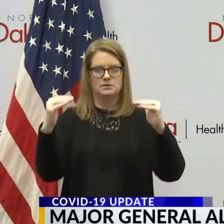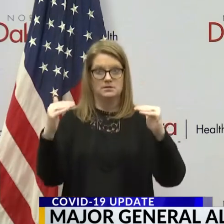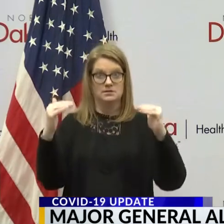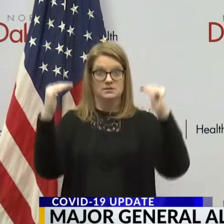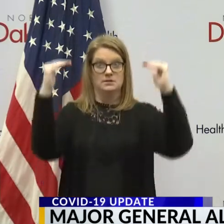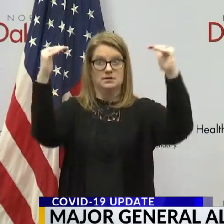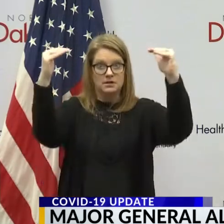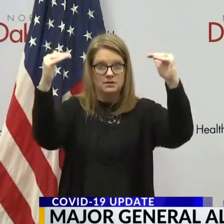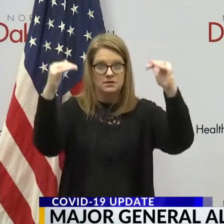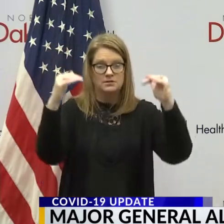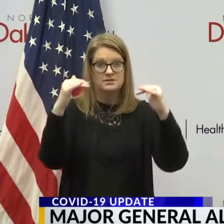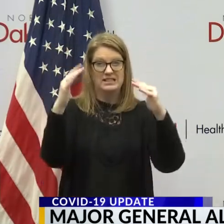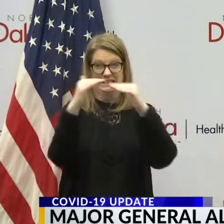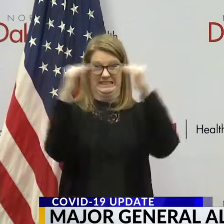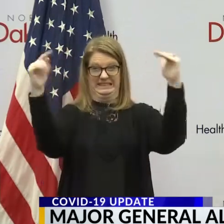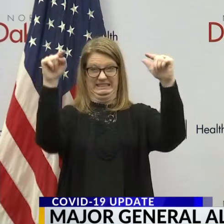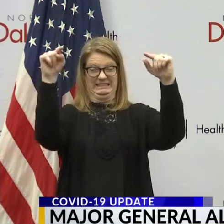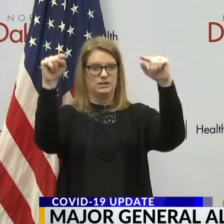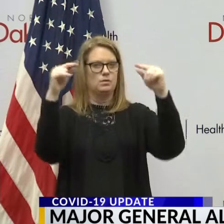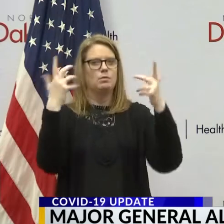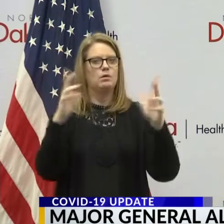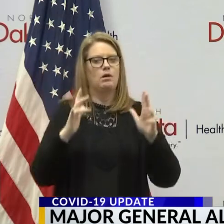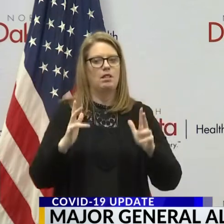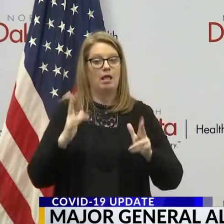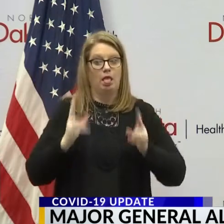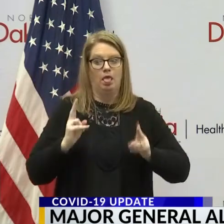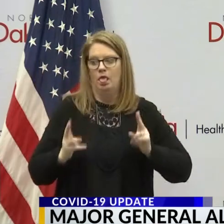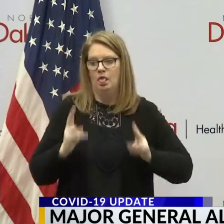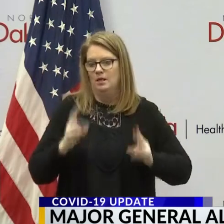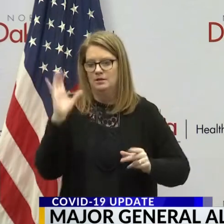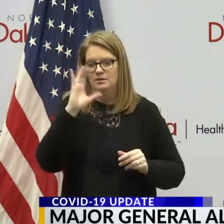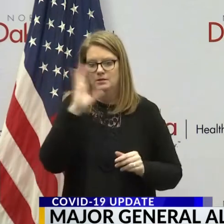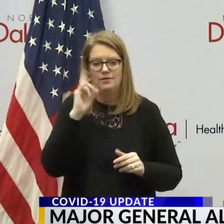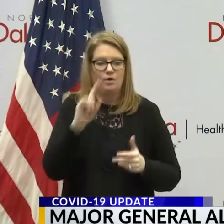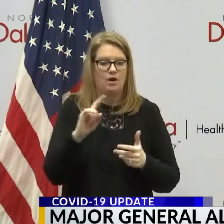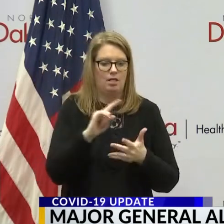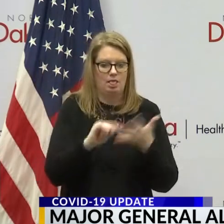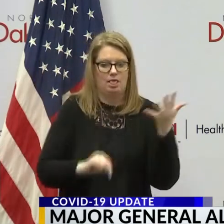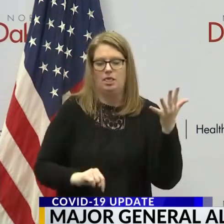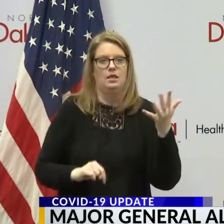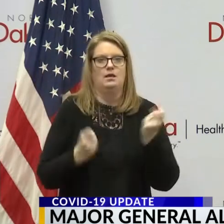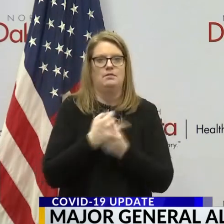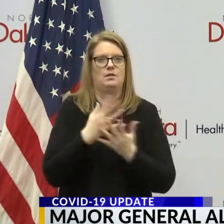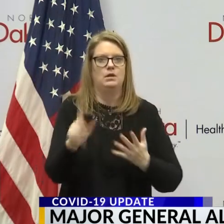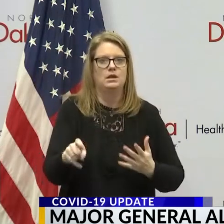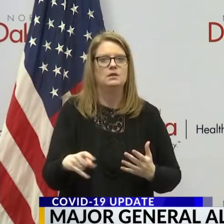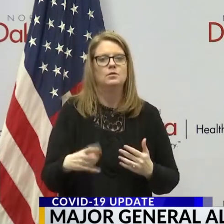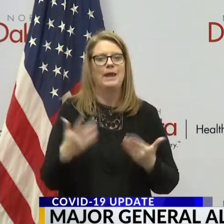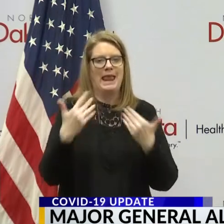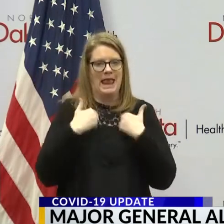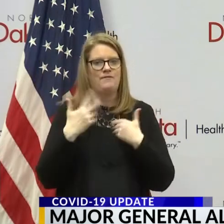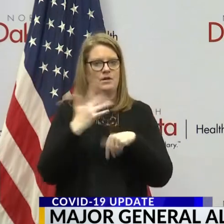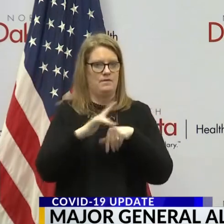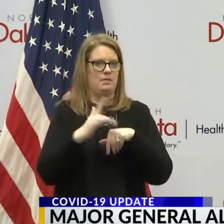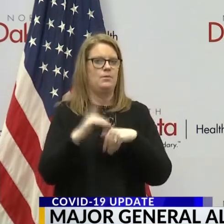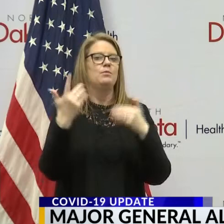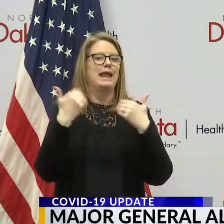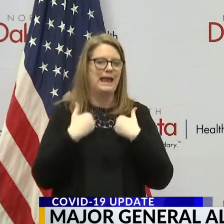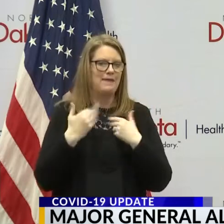WE NEED TO COLLECT A POOL OR A POOL OF HUMAN RESOURCES SO THAT AS THESE NEW REQUIREMENTS COME ONLINE, WE ARE NOT SCRAMBLING TO FIND PEOPLE, EQUIPMENT FOR